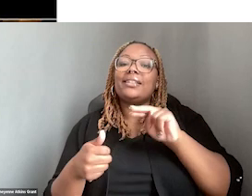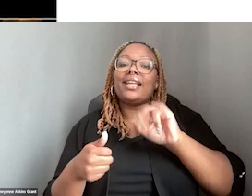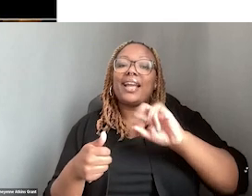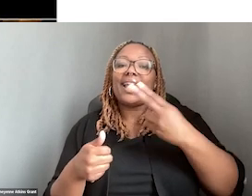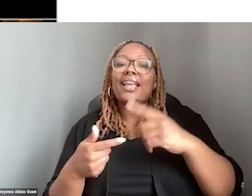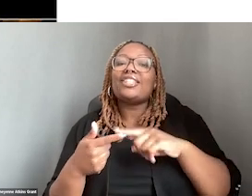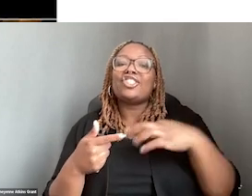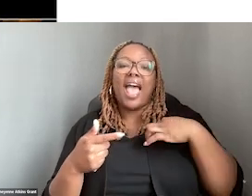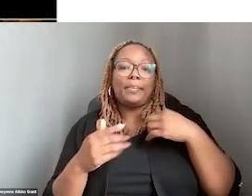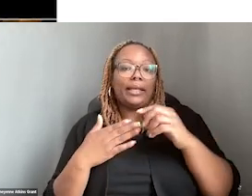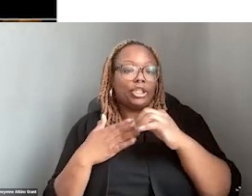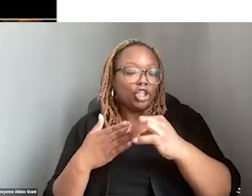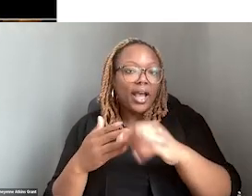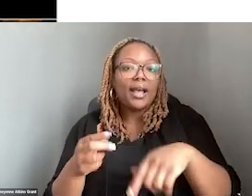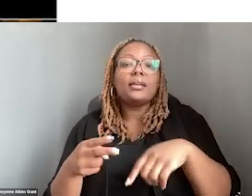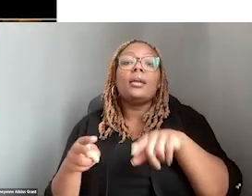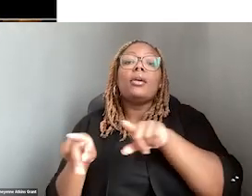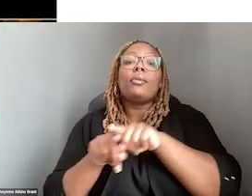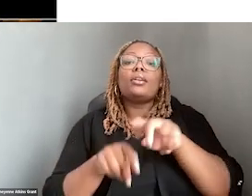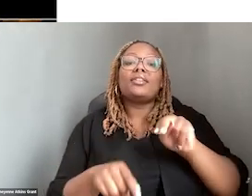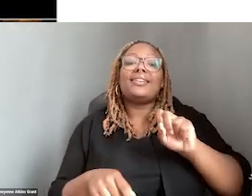as well as the NSF Application Guide.